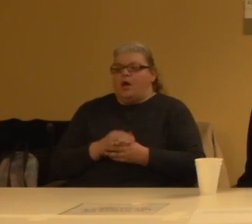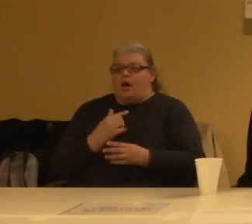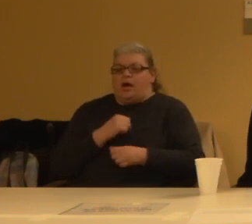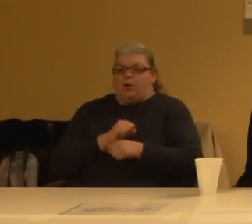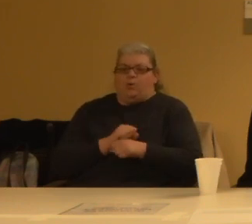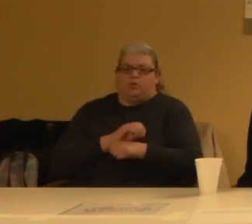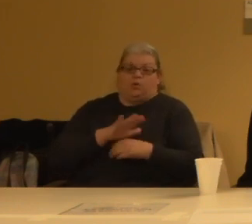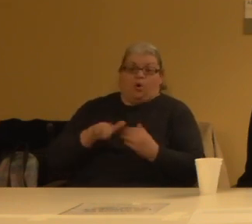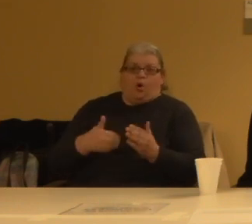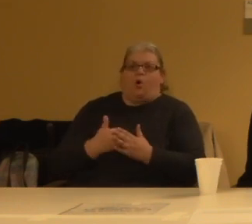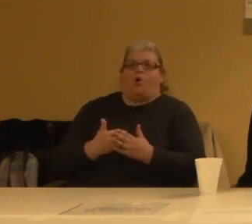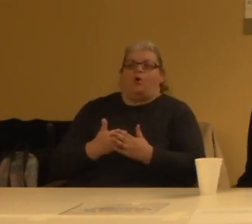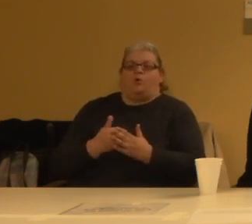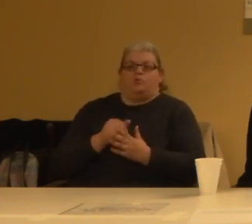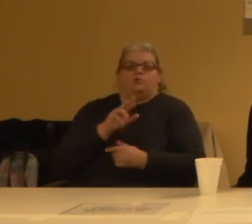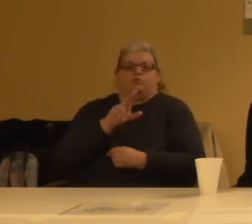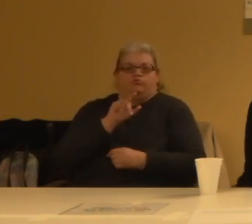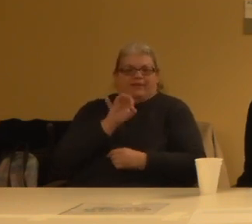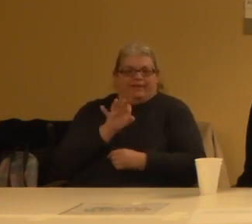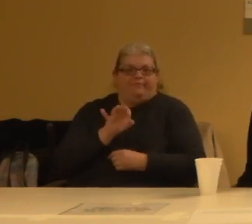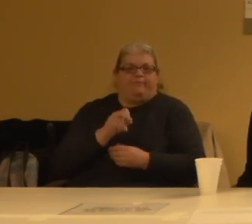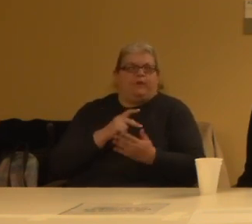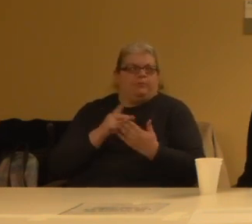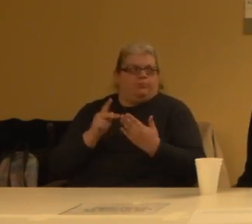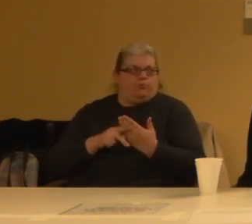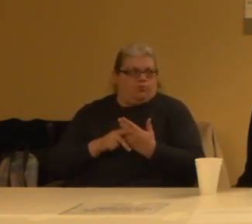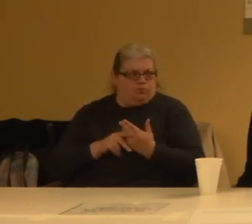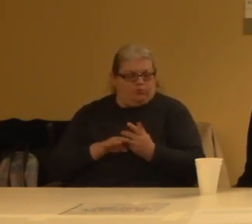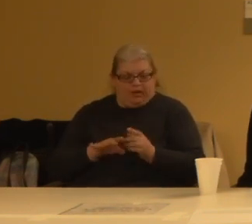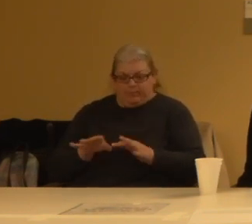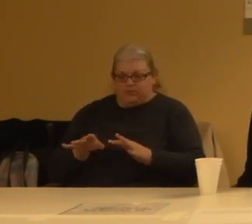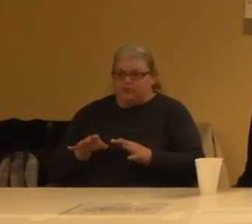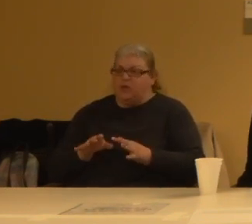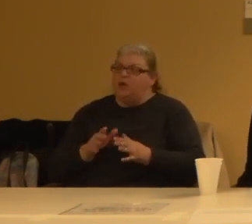to an earlier denies for me, except the ERC credits, which were a pain sort of,